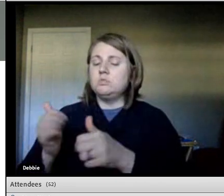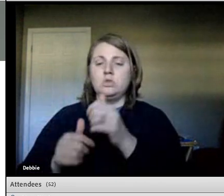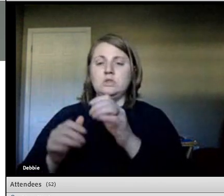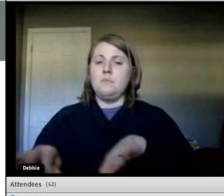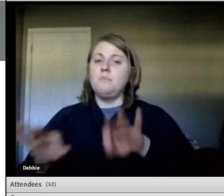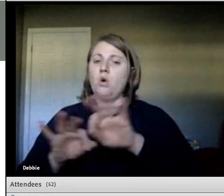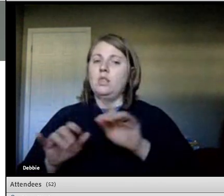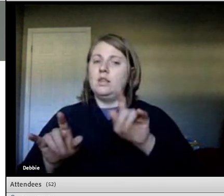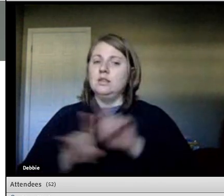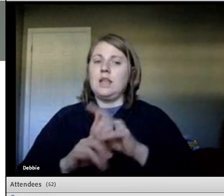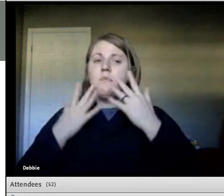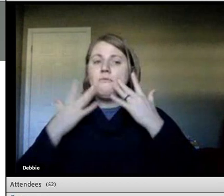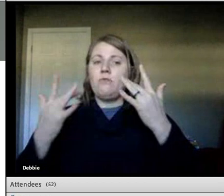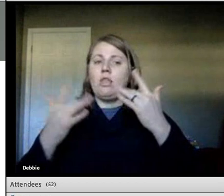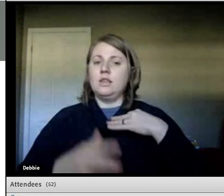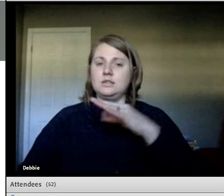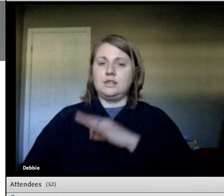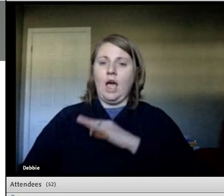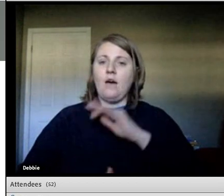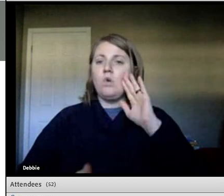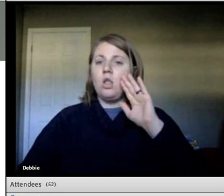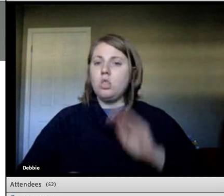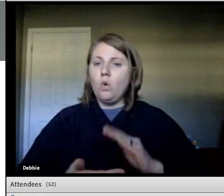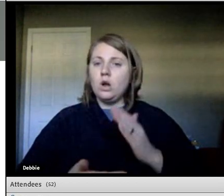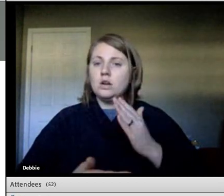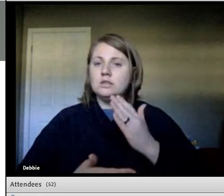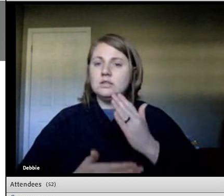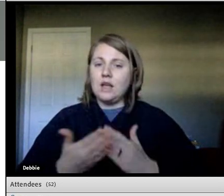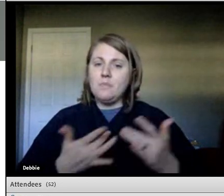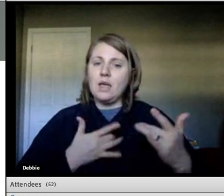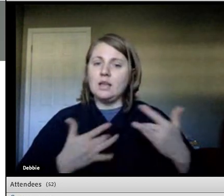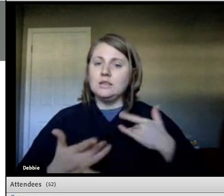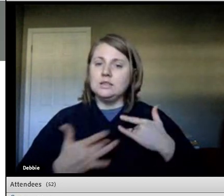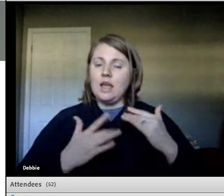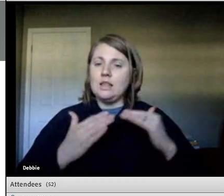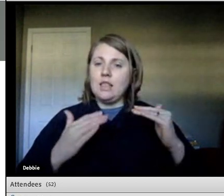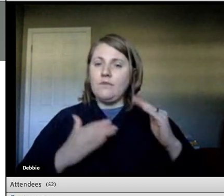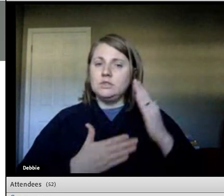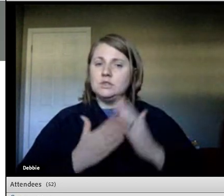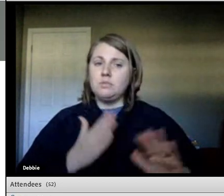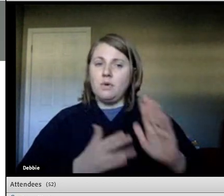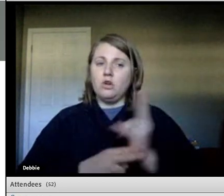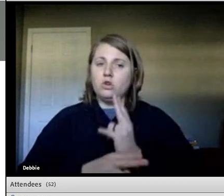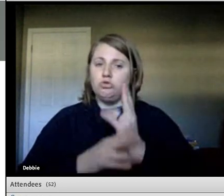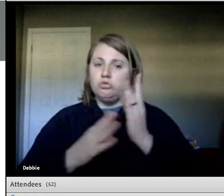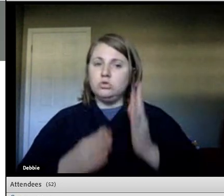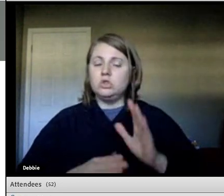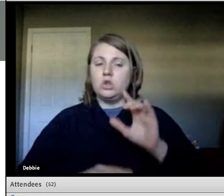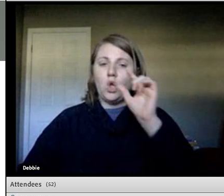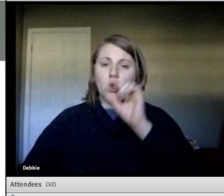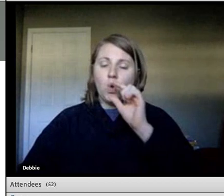of some of your users. So Google of course there's a lot of paid software for VR stuff,